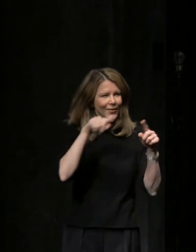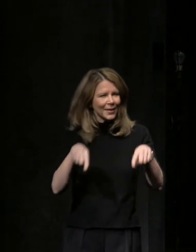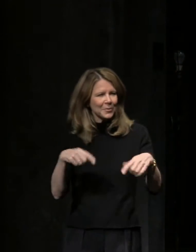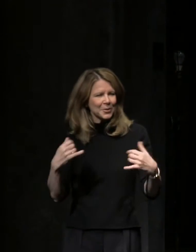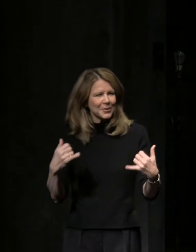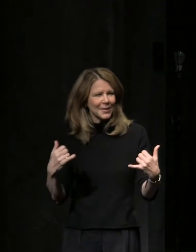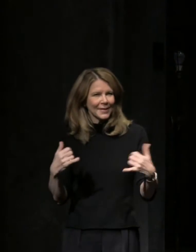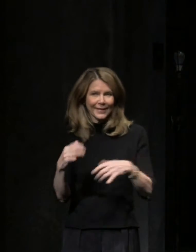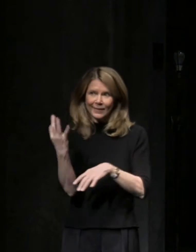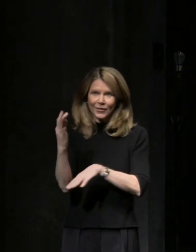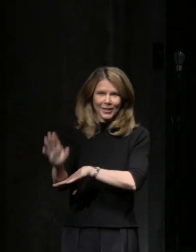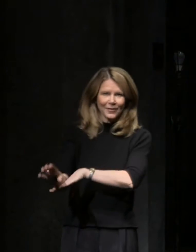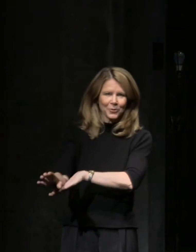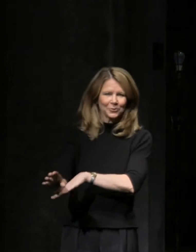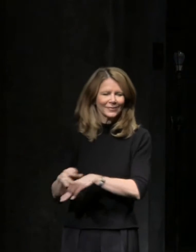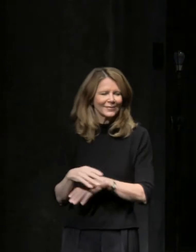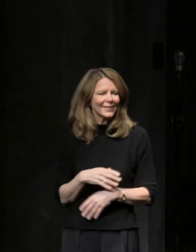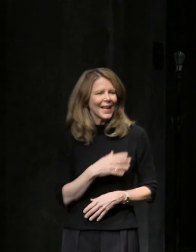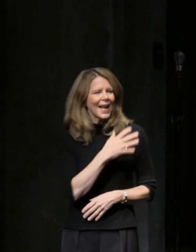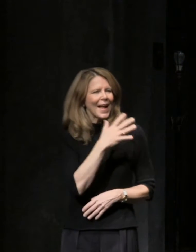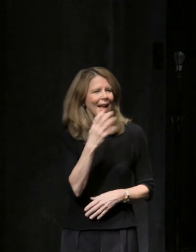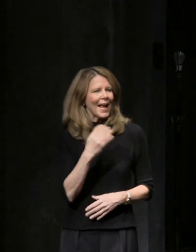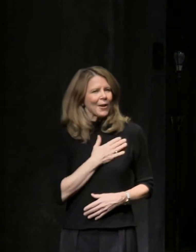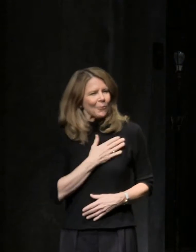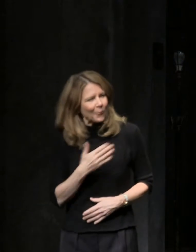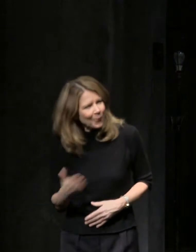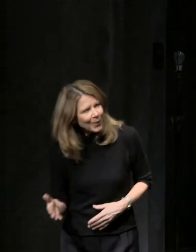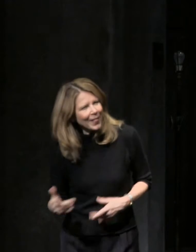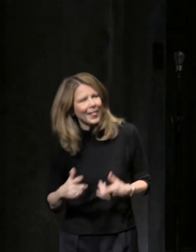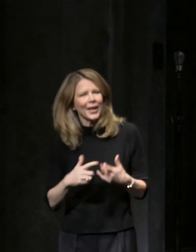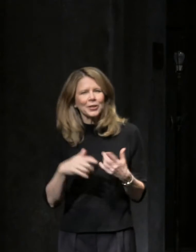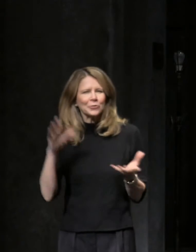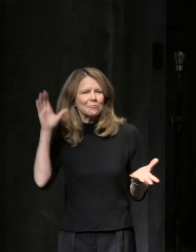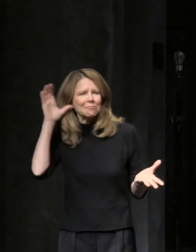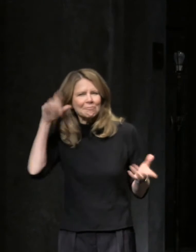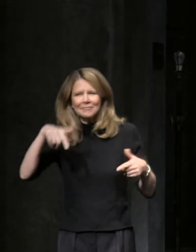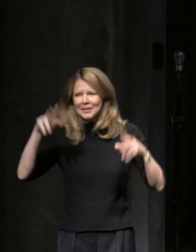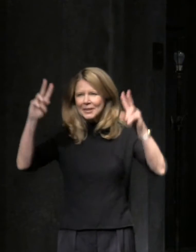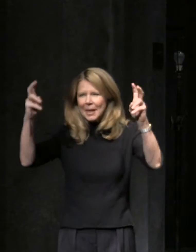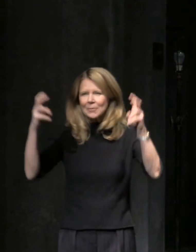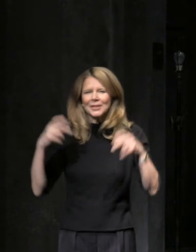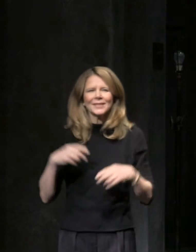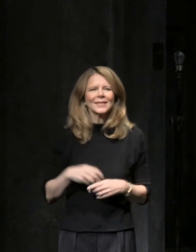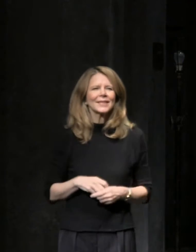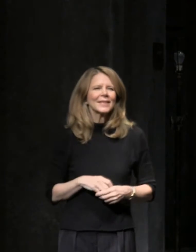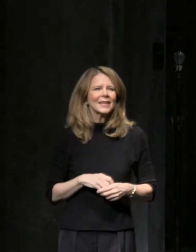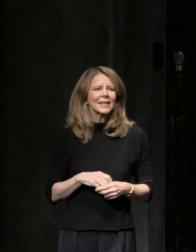on a Friday afternoon and for being willing to engage this topic. A special shout out